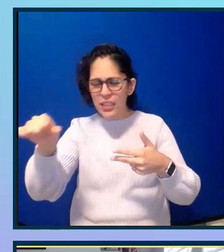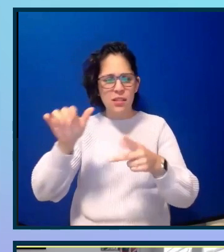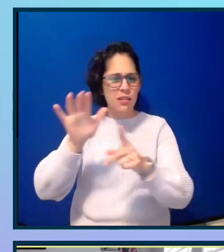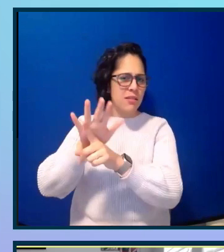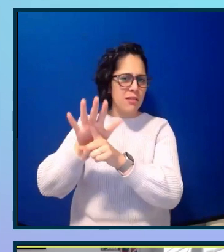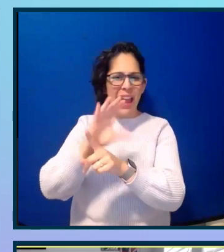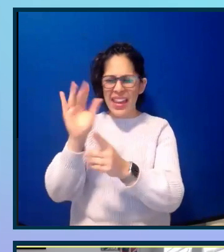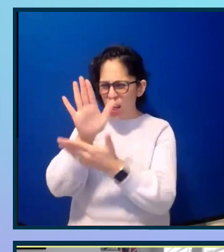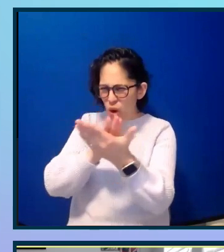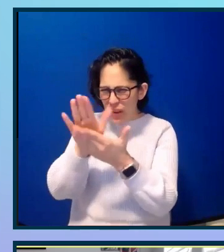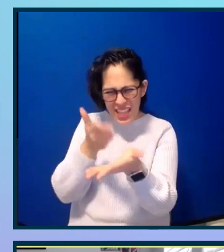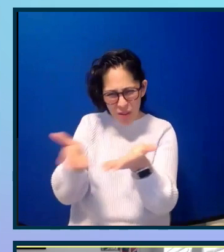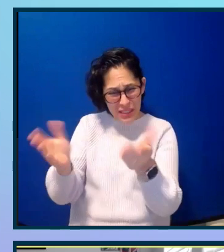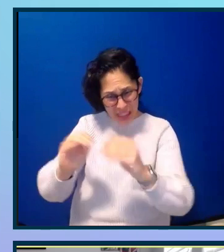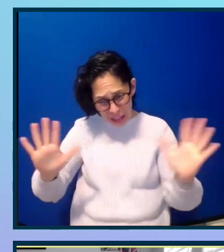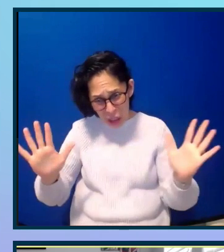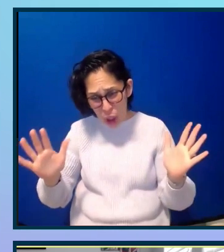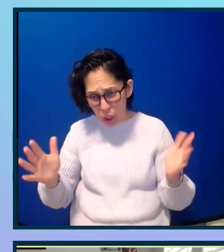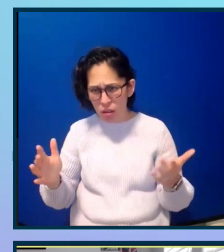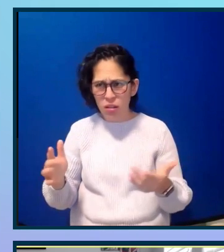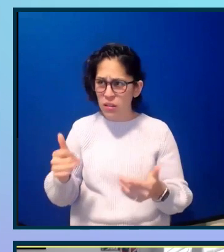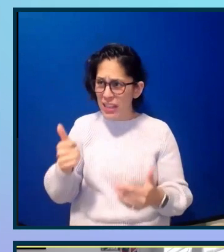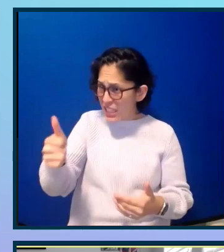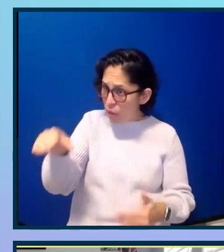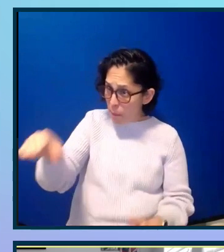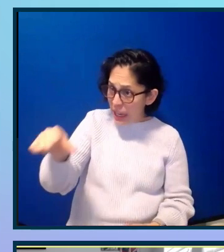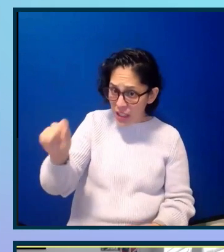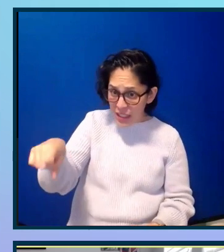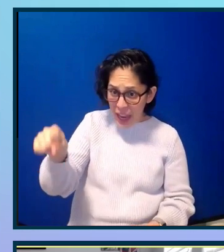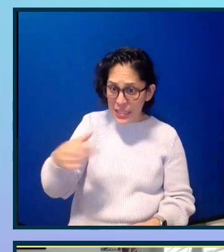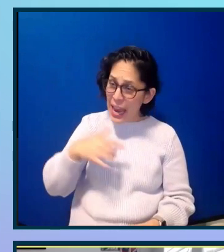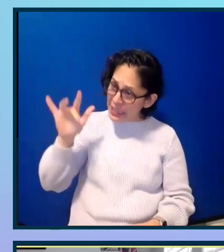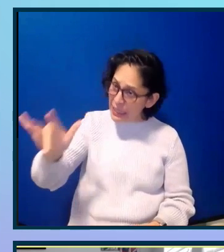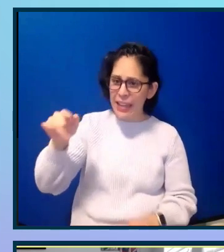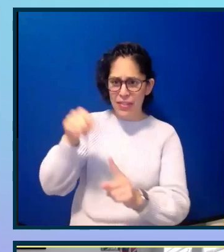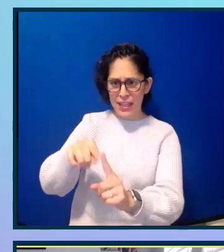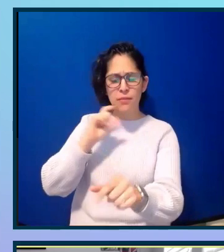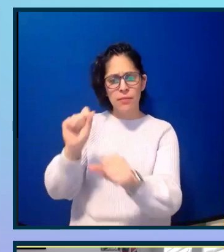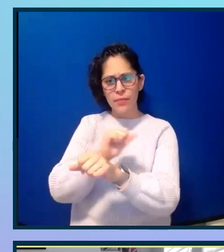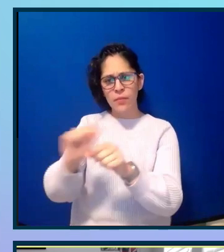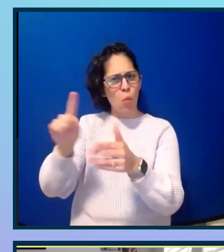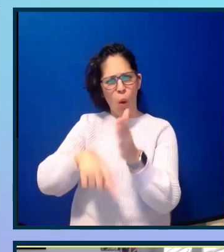are they clear. Is it clear that they're buttons? Is what will happen when they are used clear?